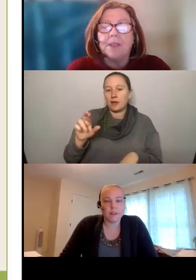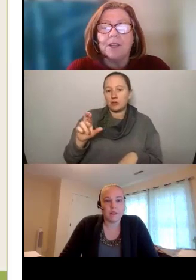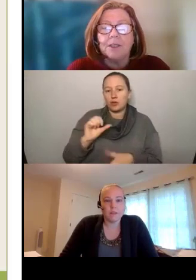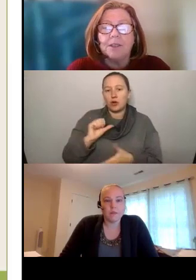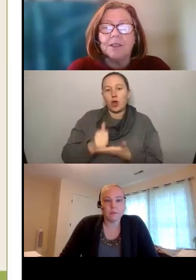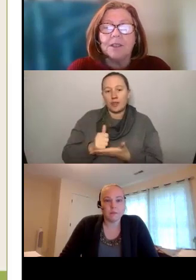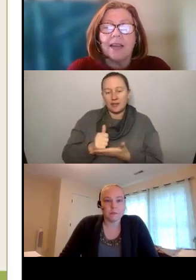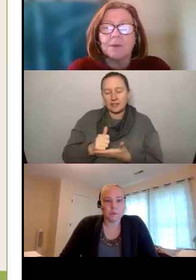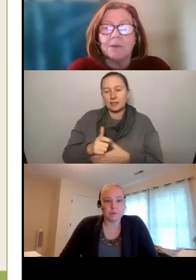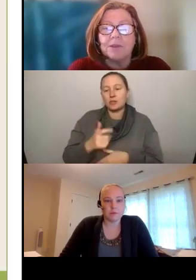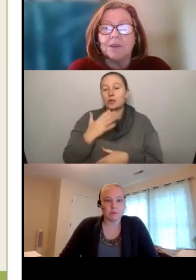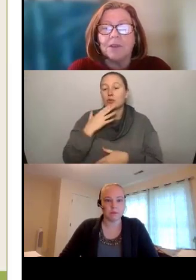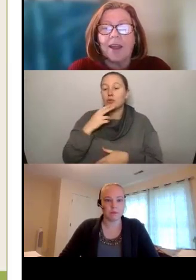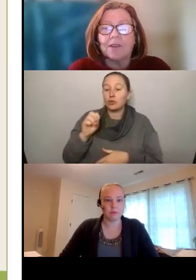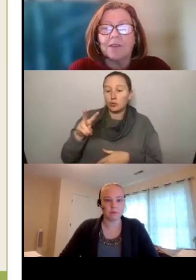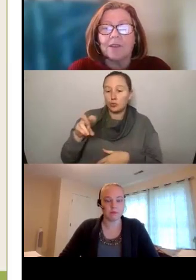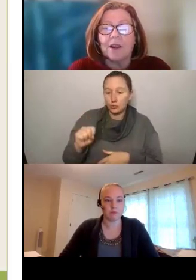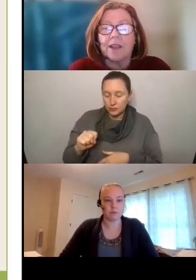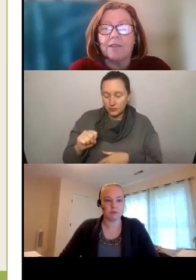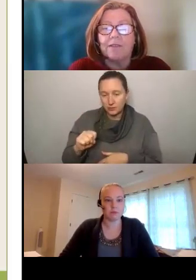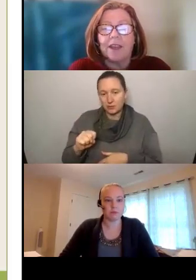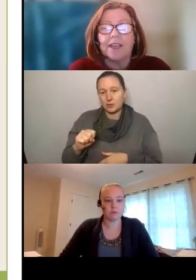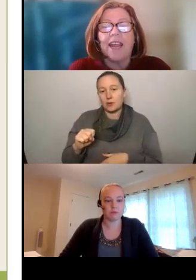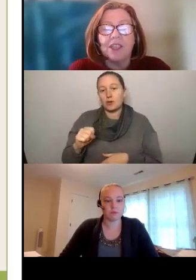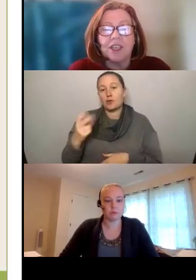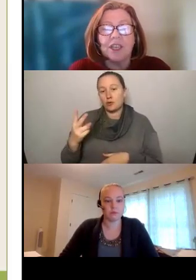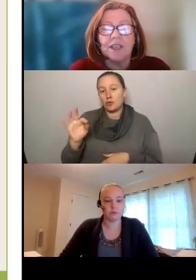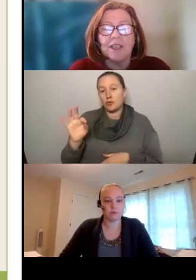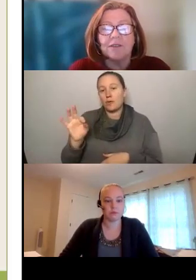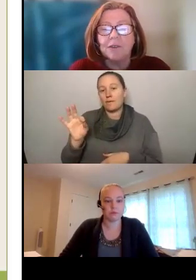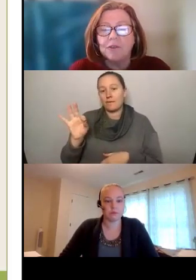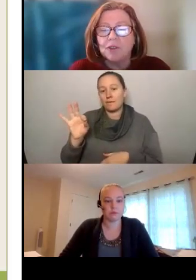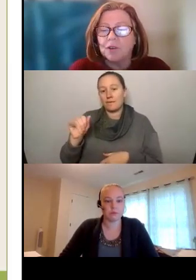The good news is that as we move to two factor authentication in the near future,